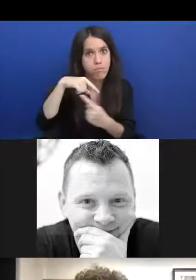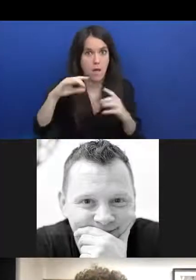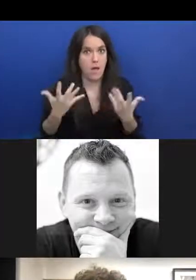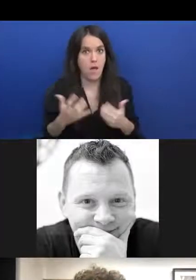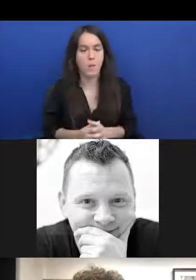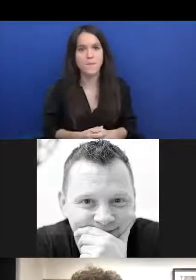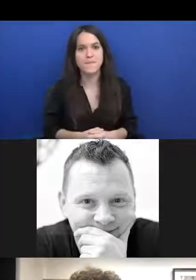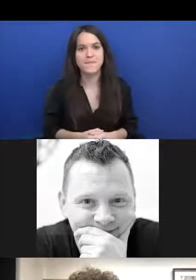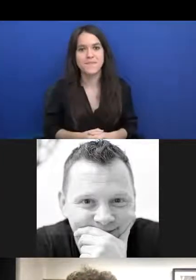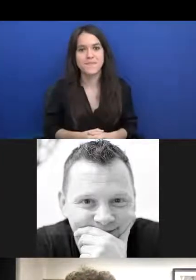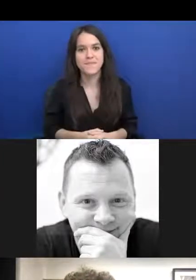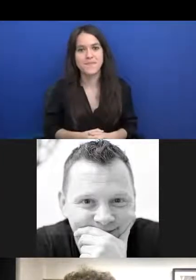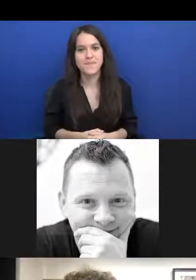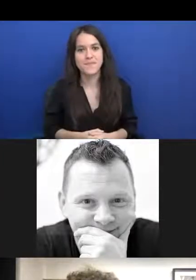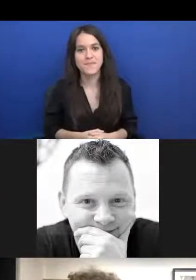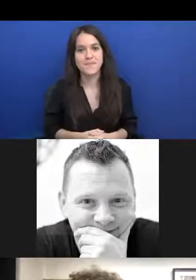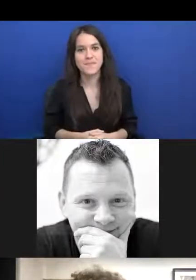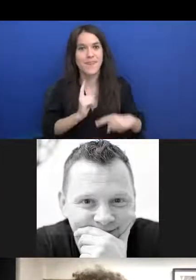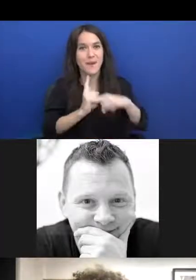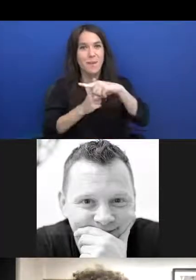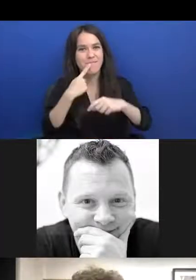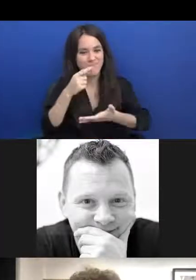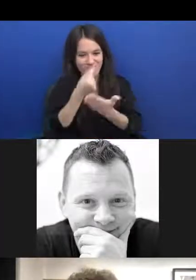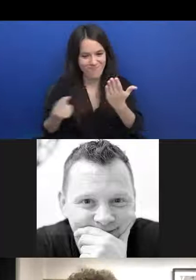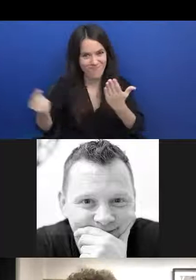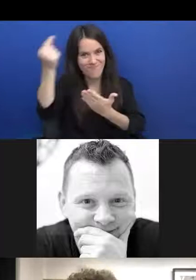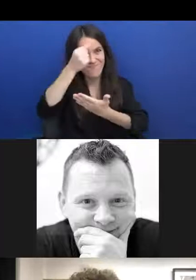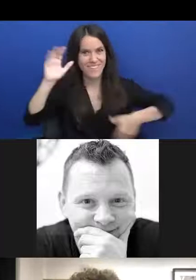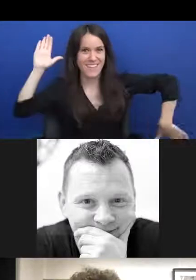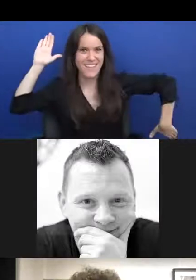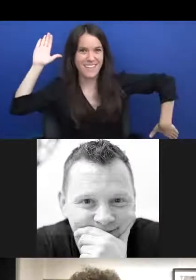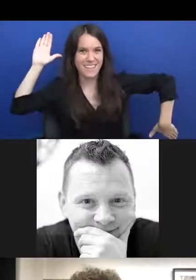and also doing the language portrait task which was popularized by the Austrian linguist Birgitta